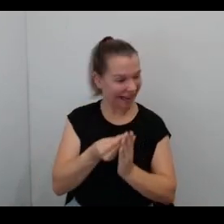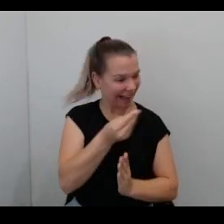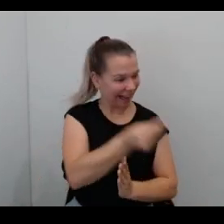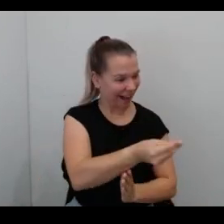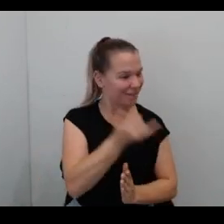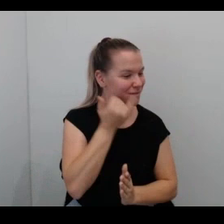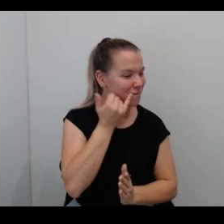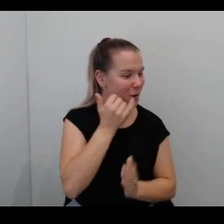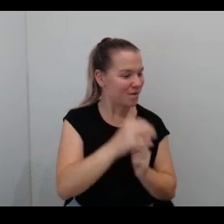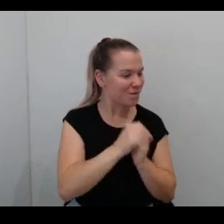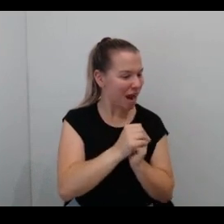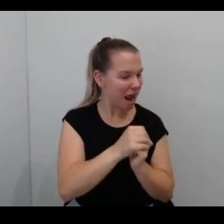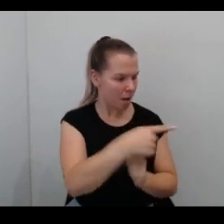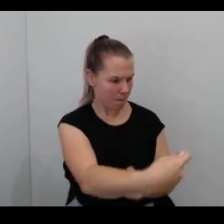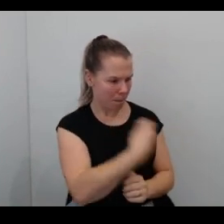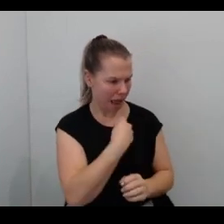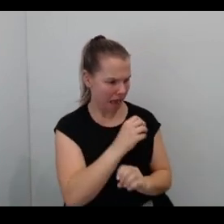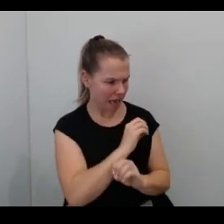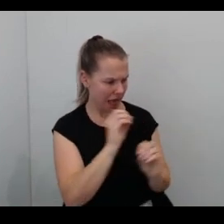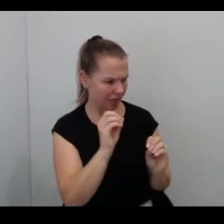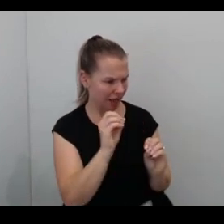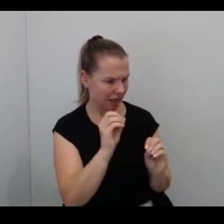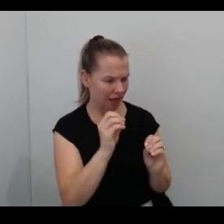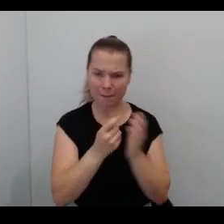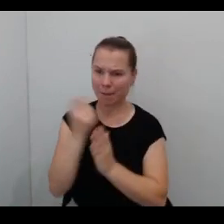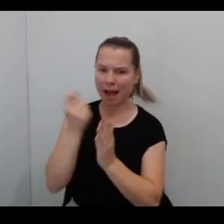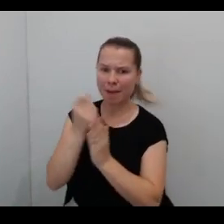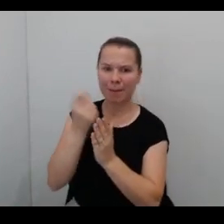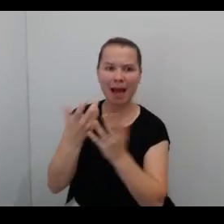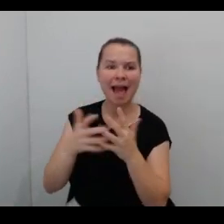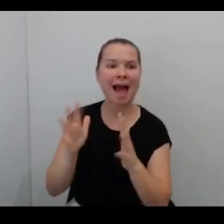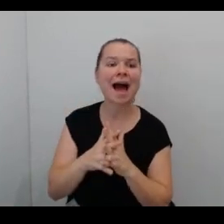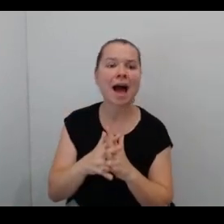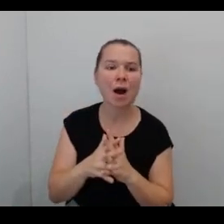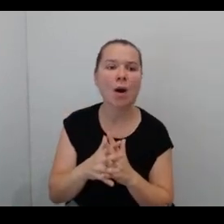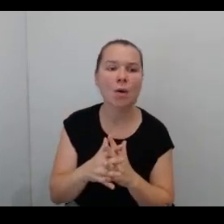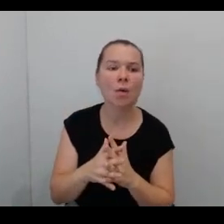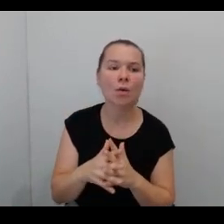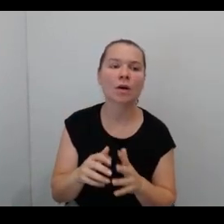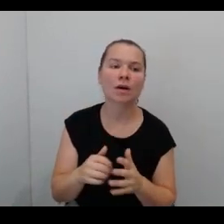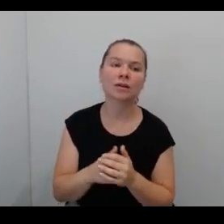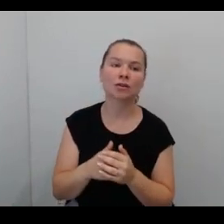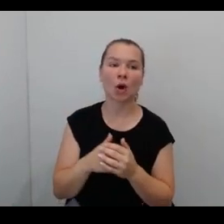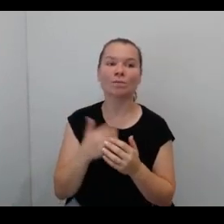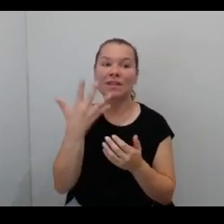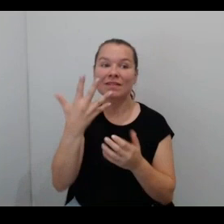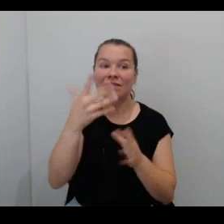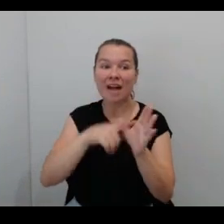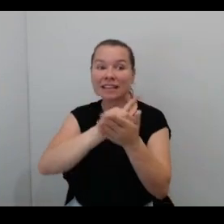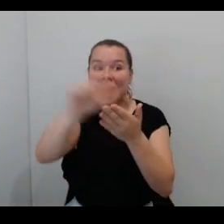it for the next five years because your credit rating is stuffed.